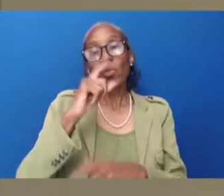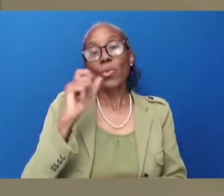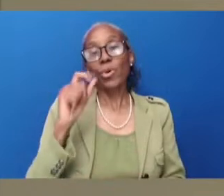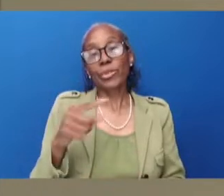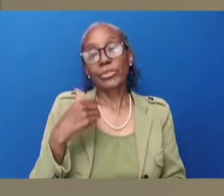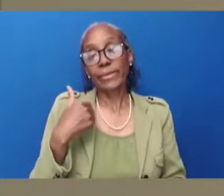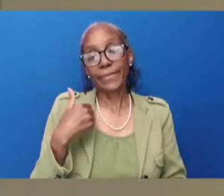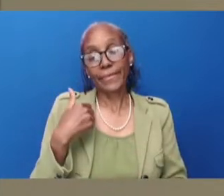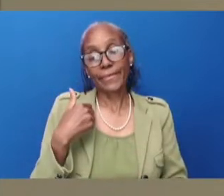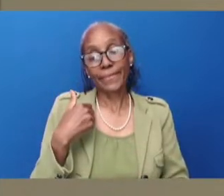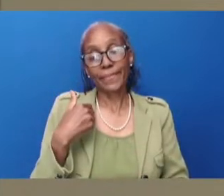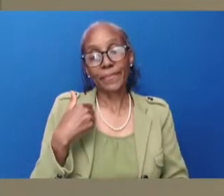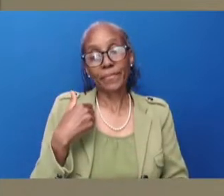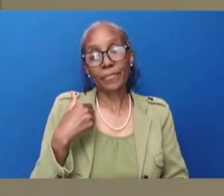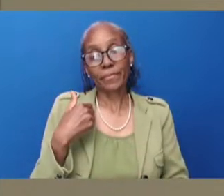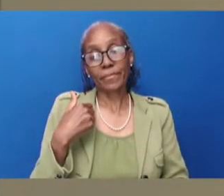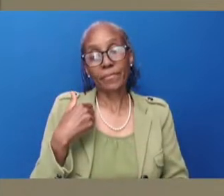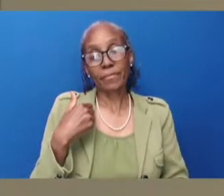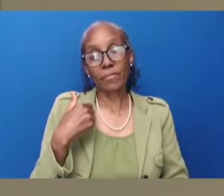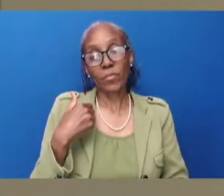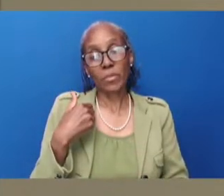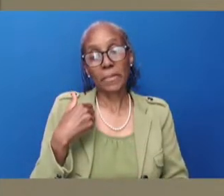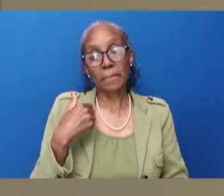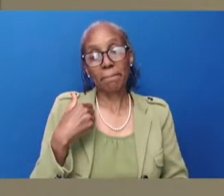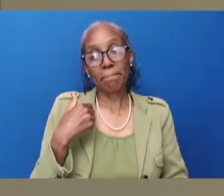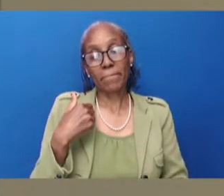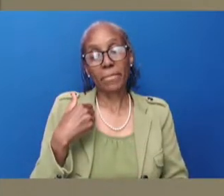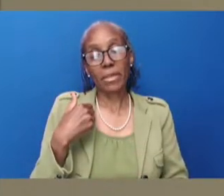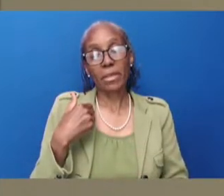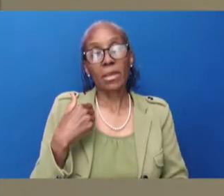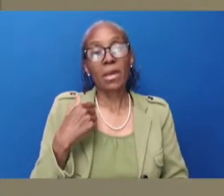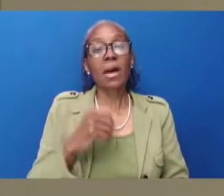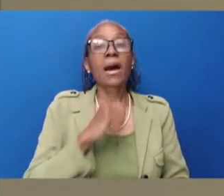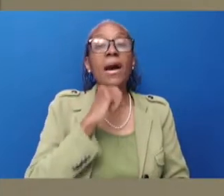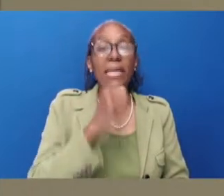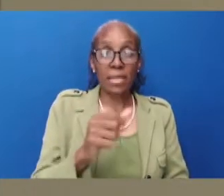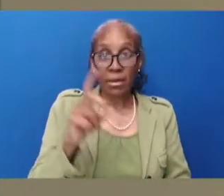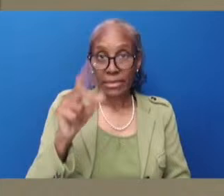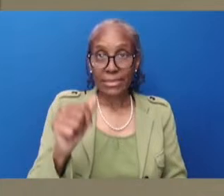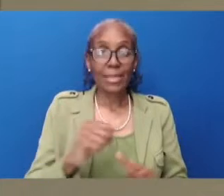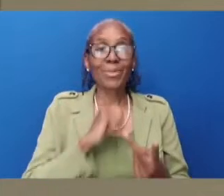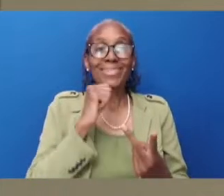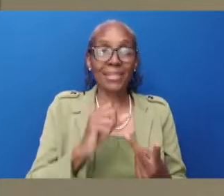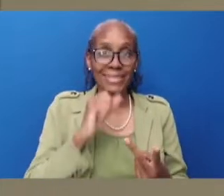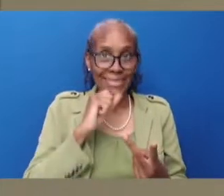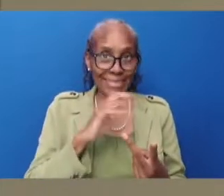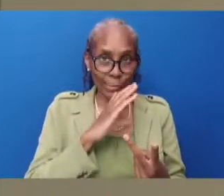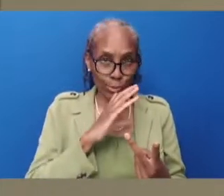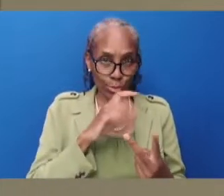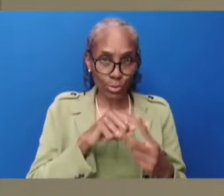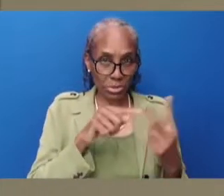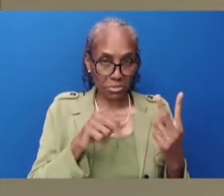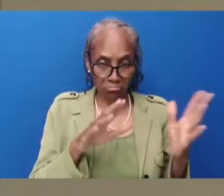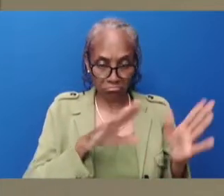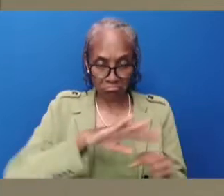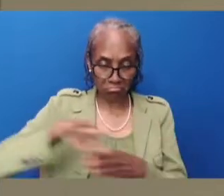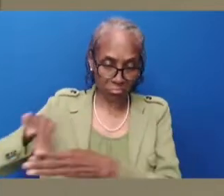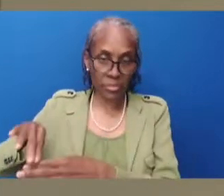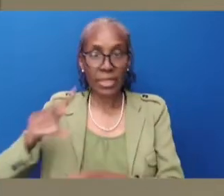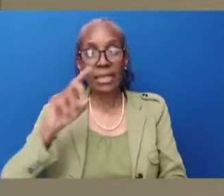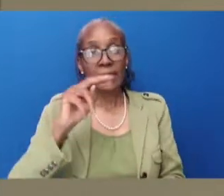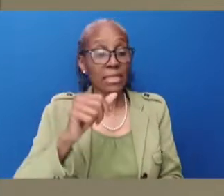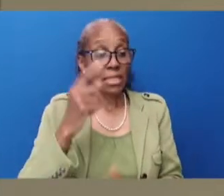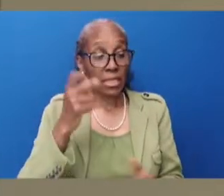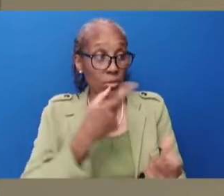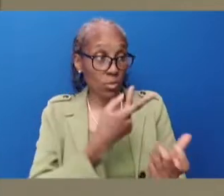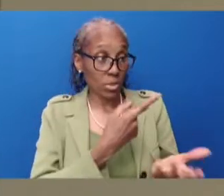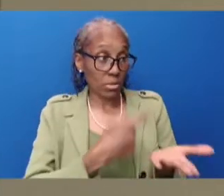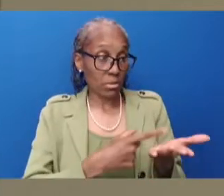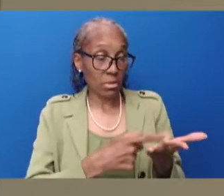I WOULD HAVE ONE QUESTION, AND